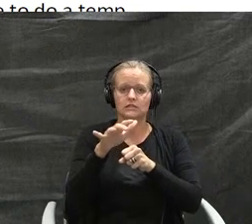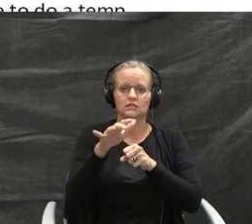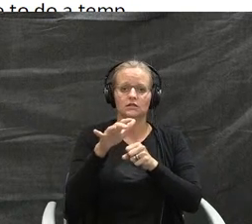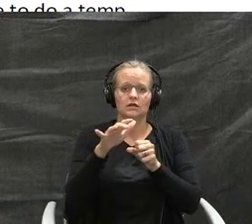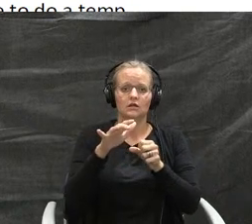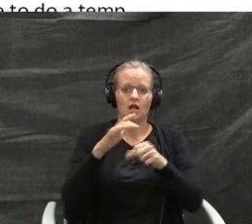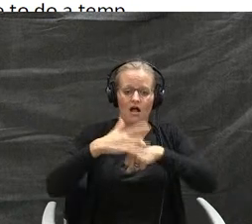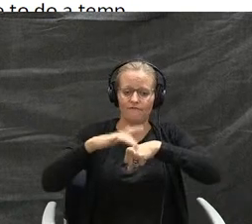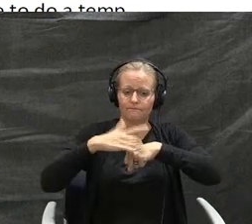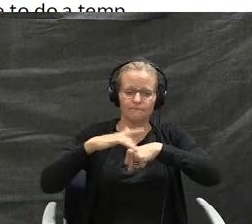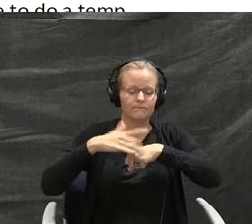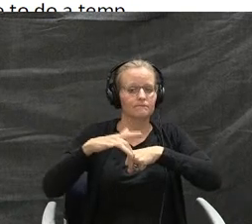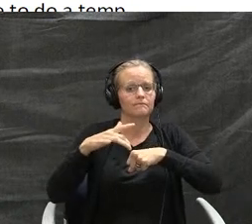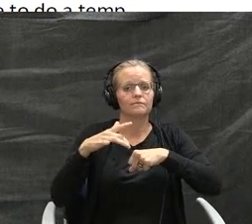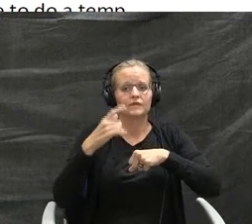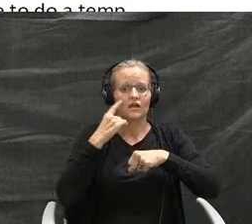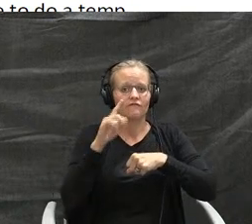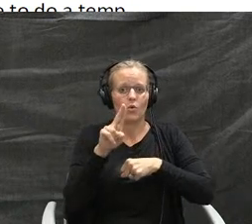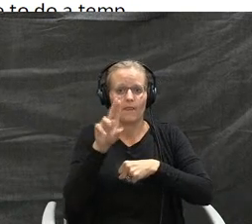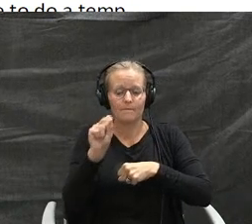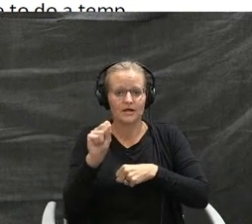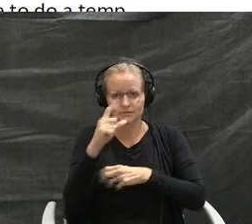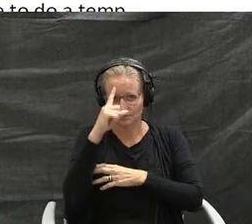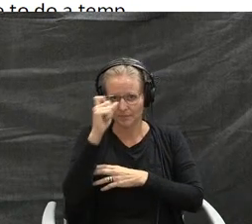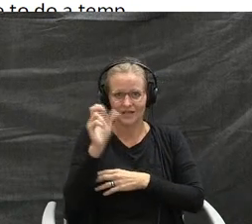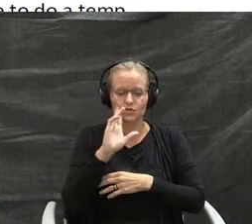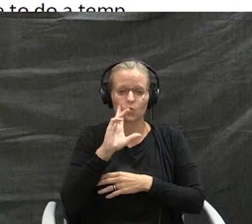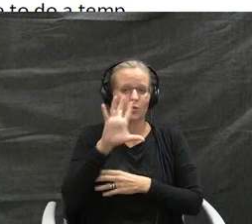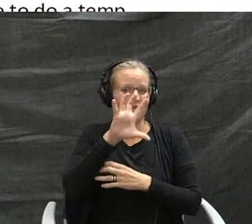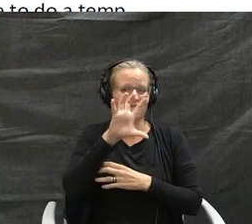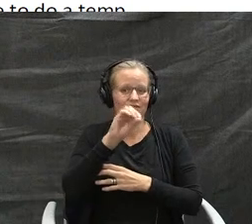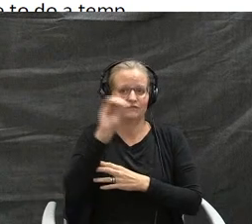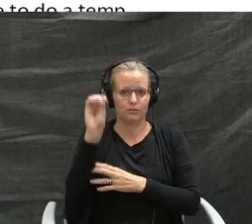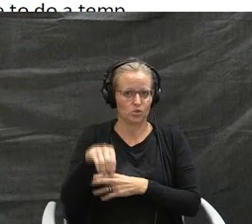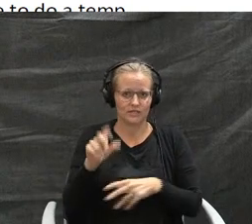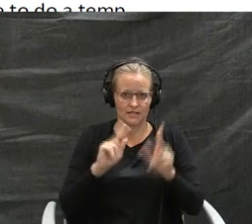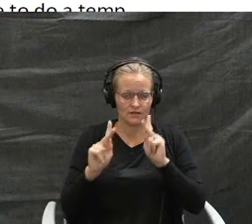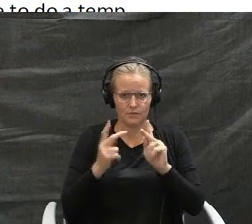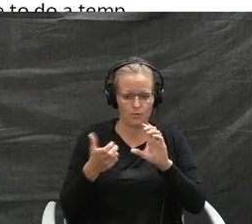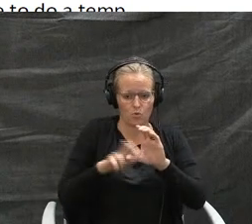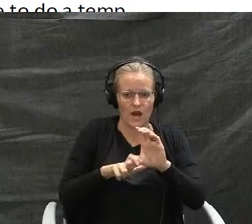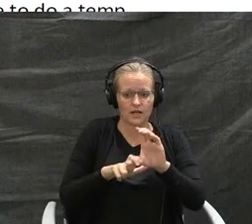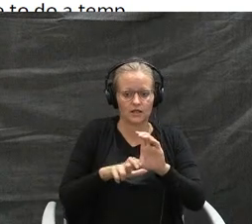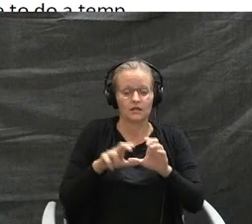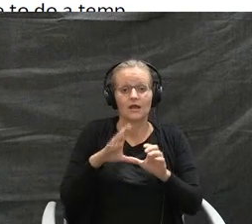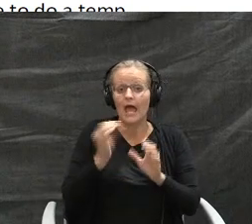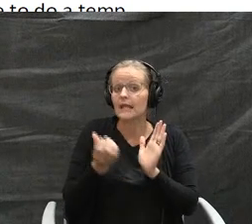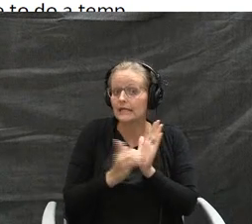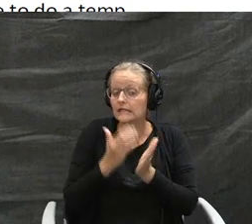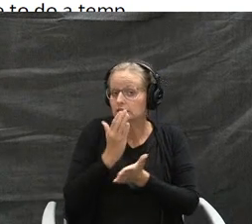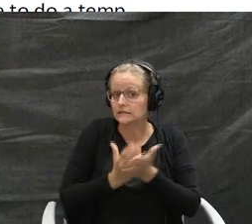half. And again we may have families driving their children and will probably have some who